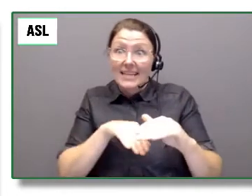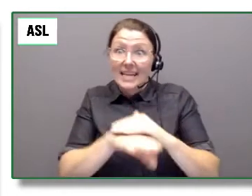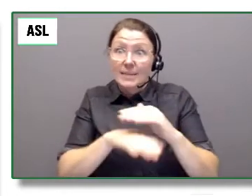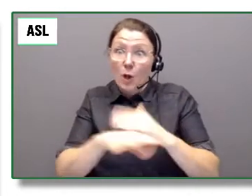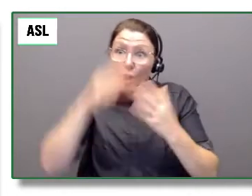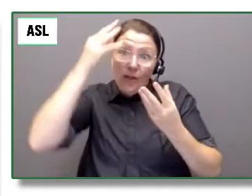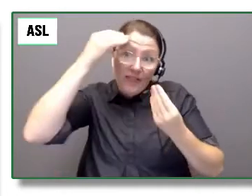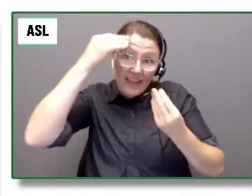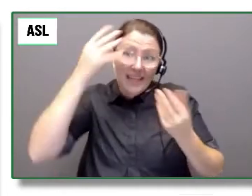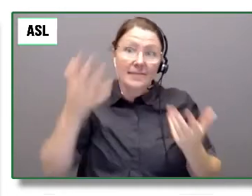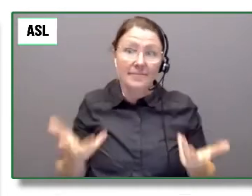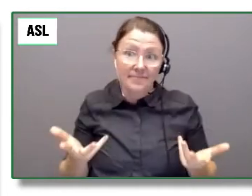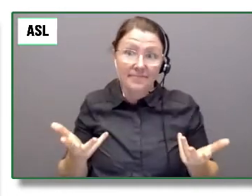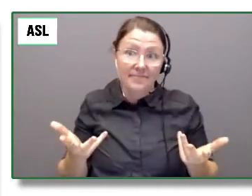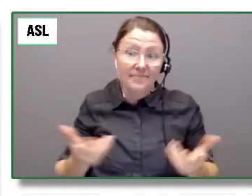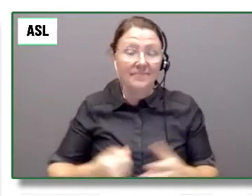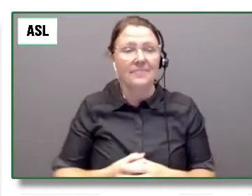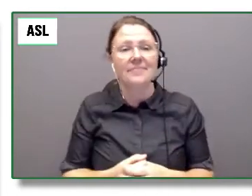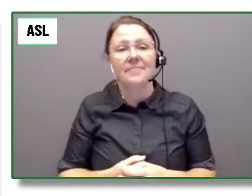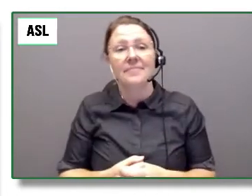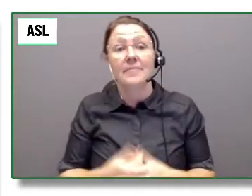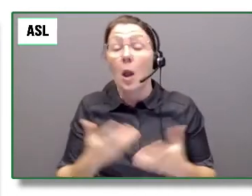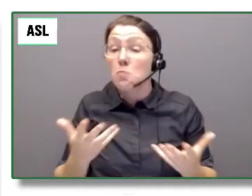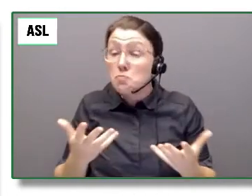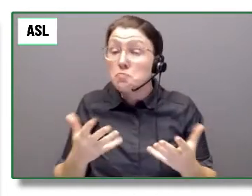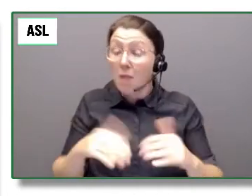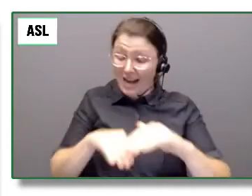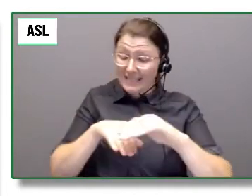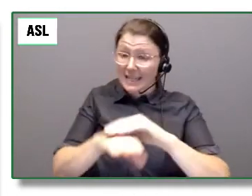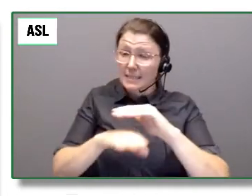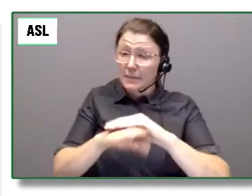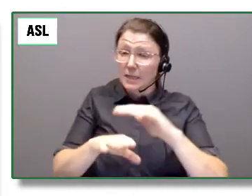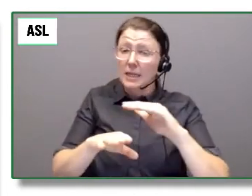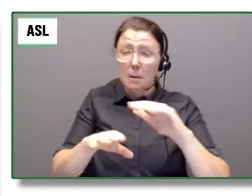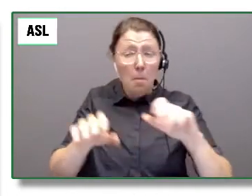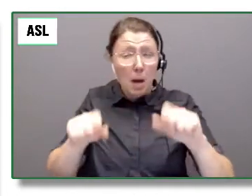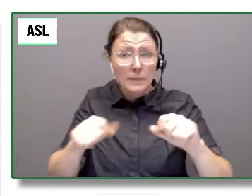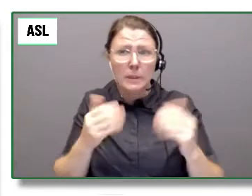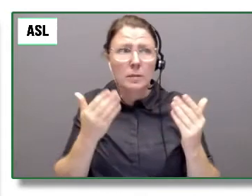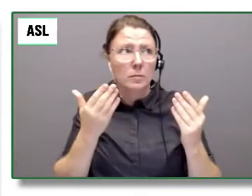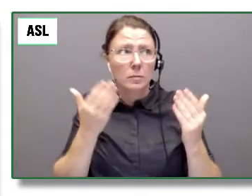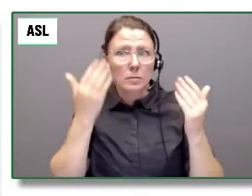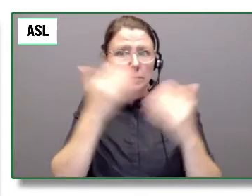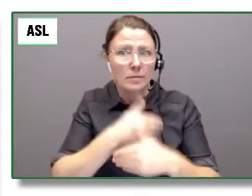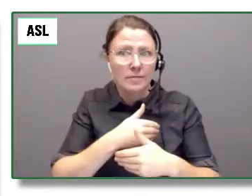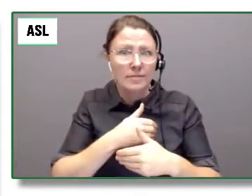And it can also show up invisibly. When you show up in a space and you feel